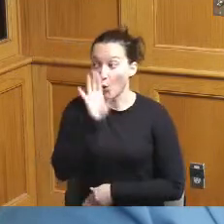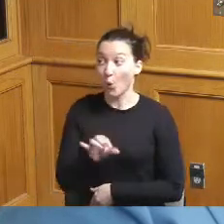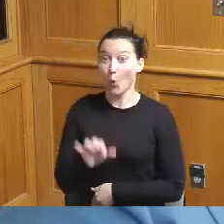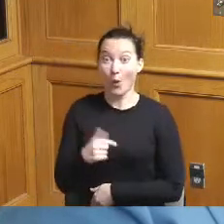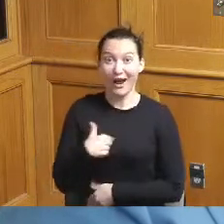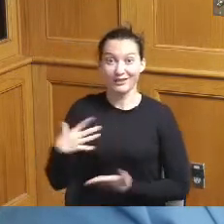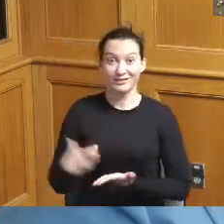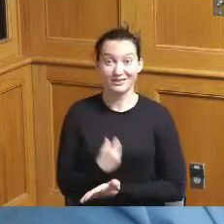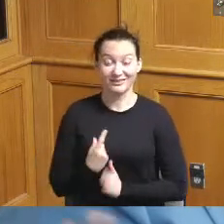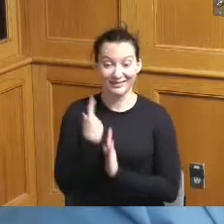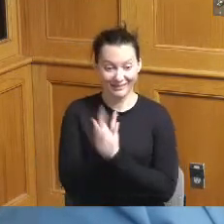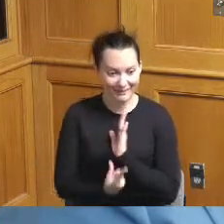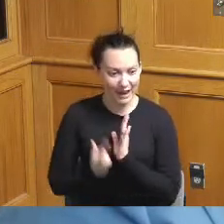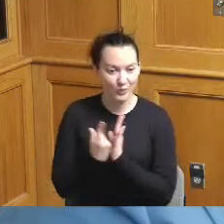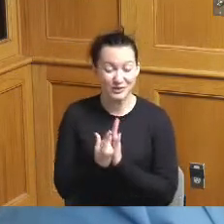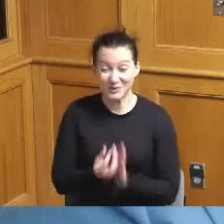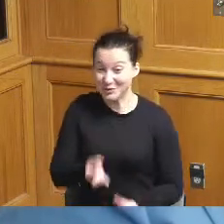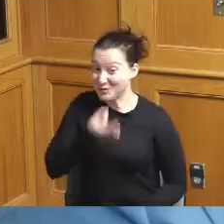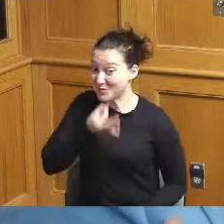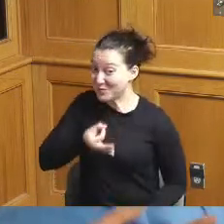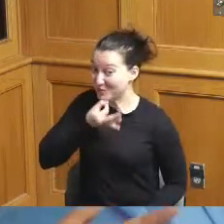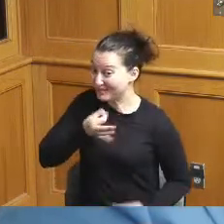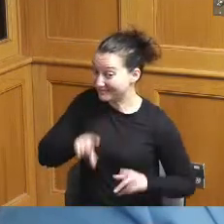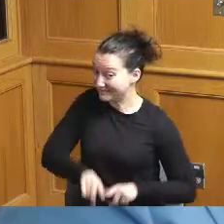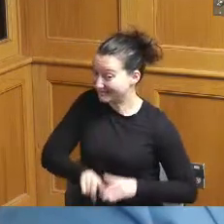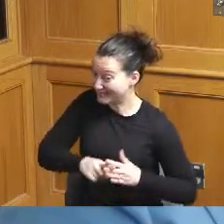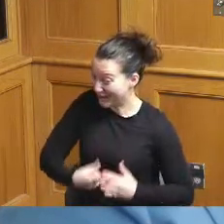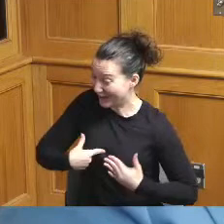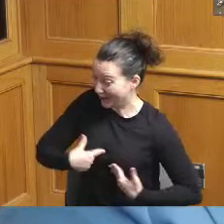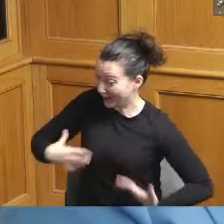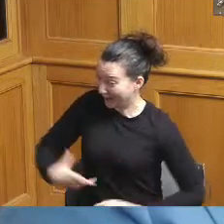they hours because it's getting ready to start so I thought I'd take advantage of what both of you